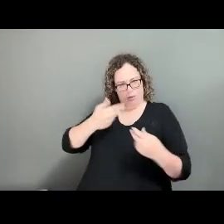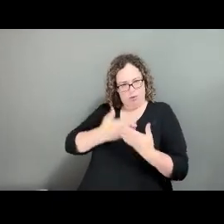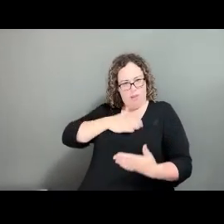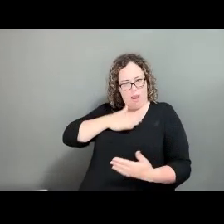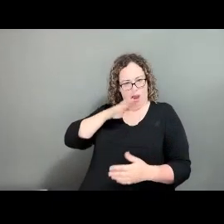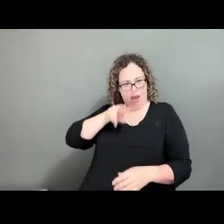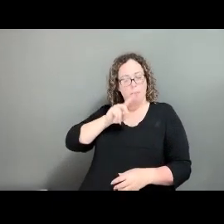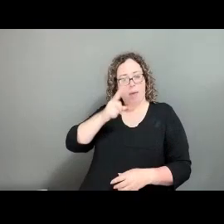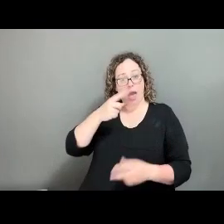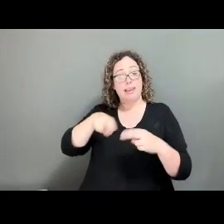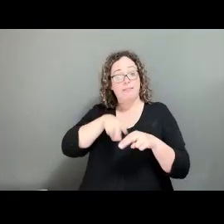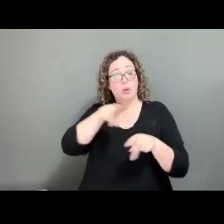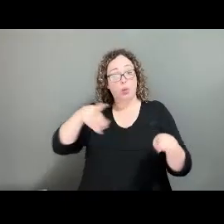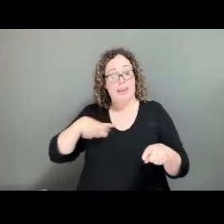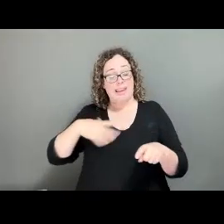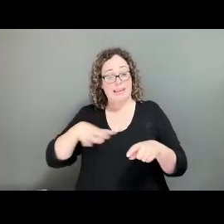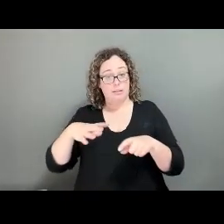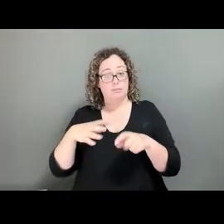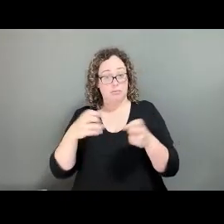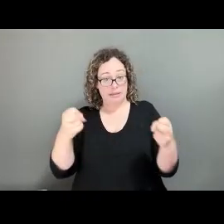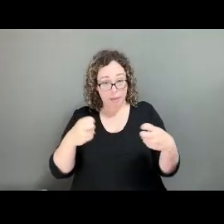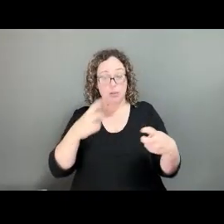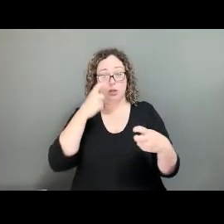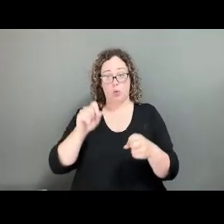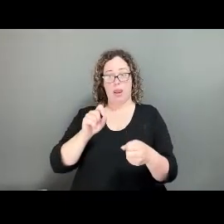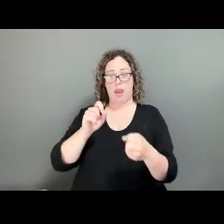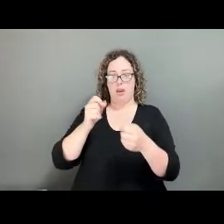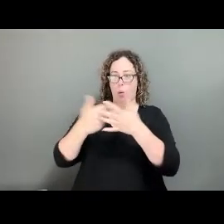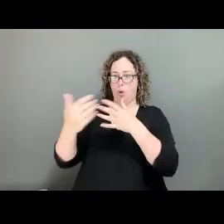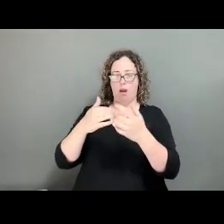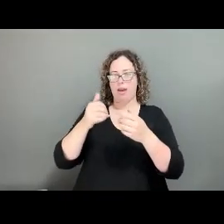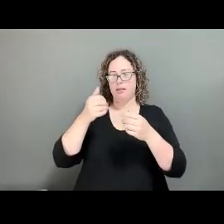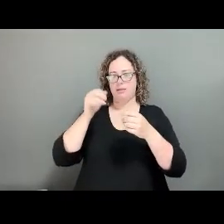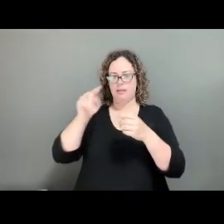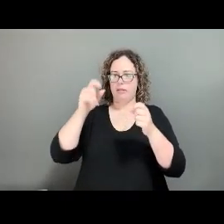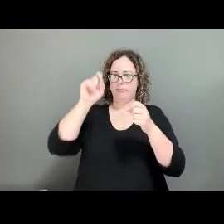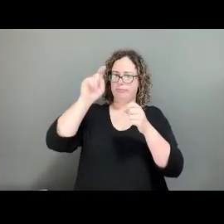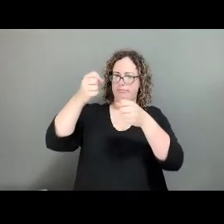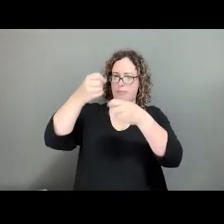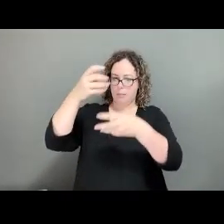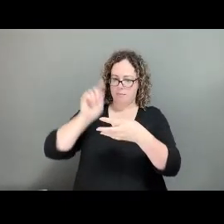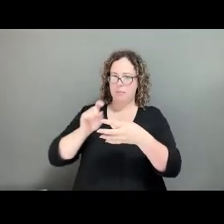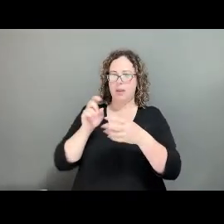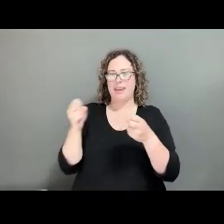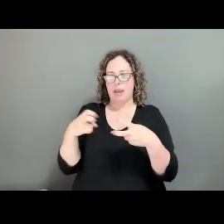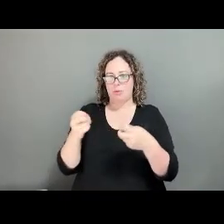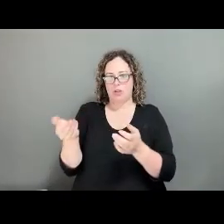If you would like to open Room browser with the captions. And.